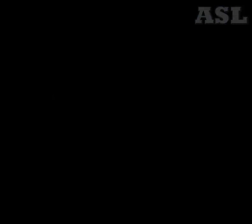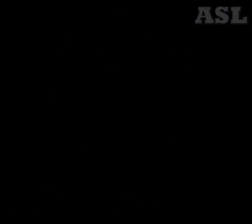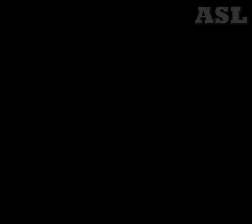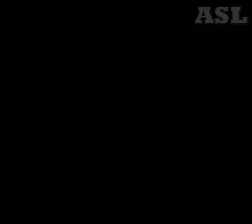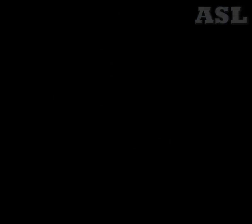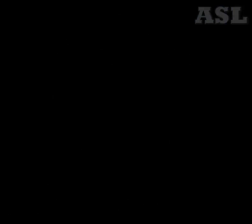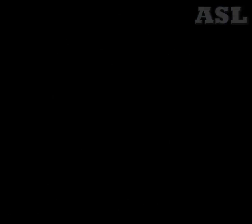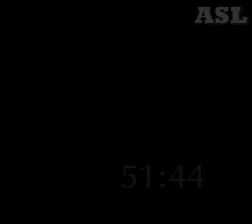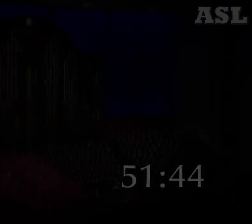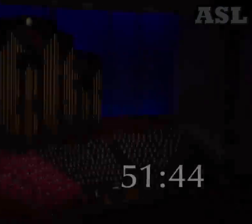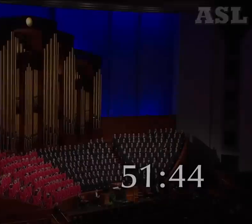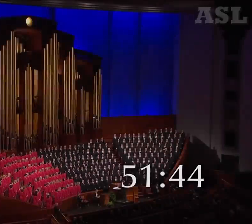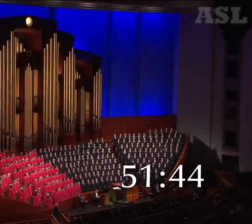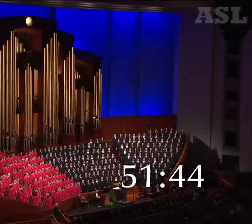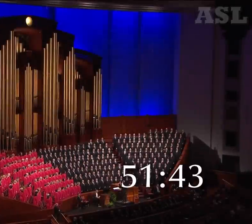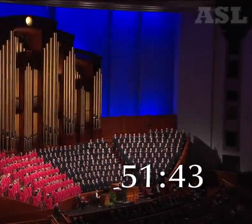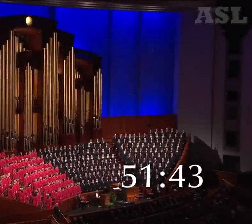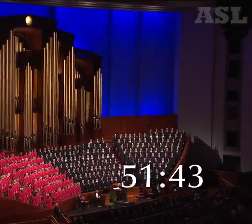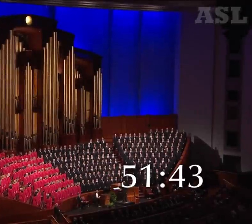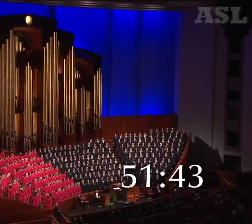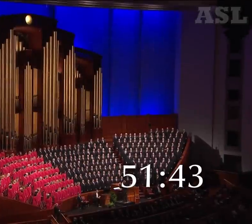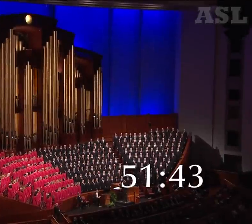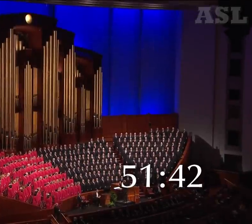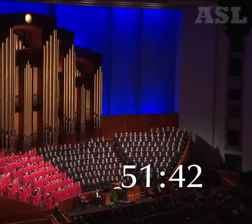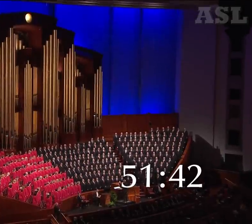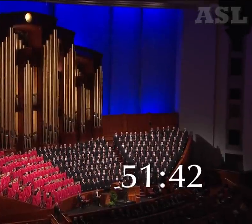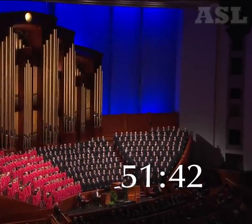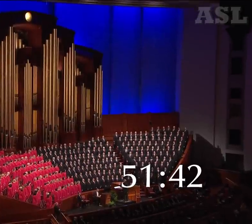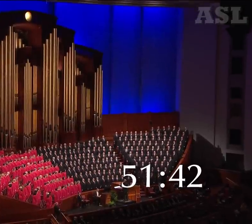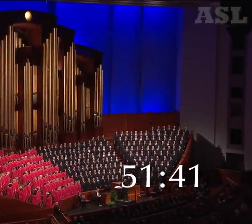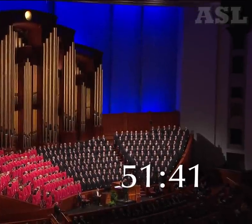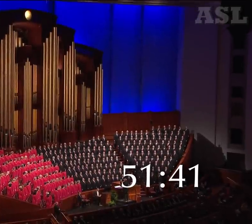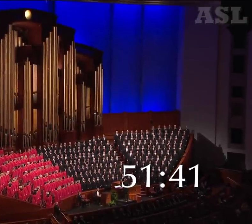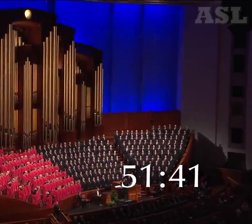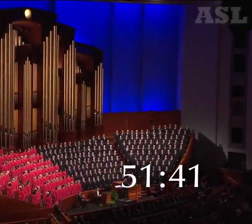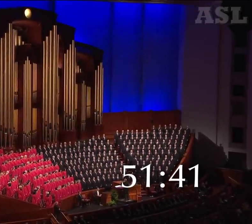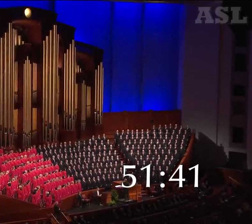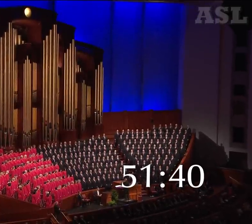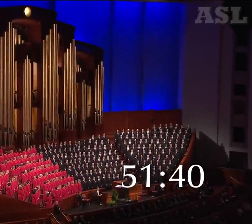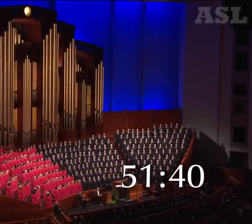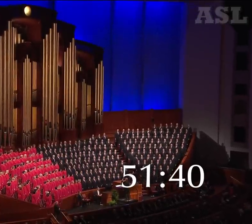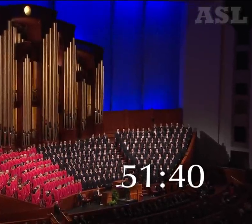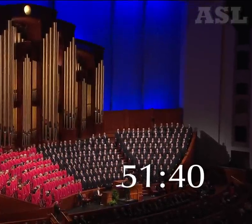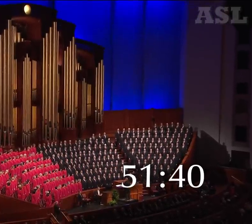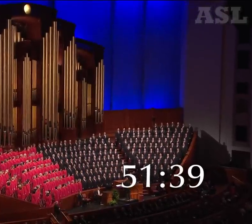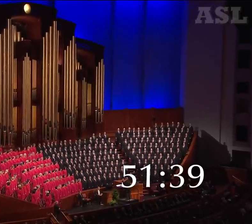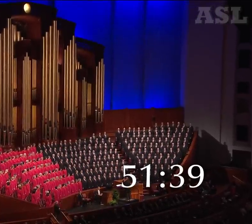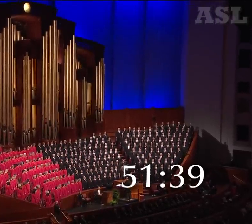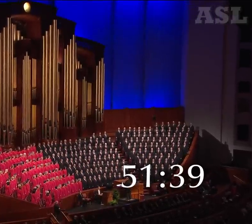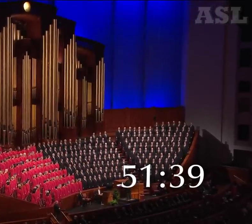THIS IS THE ENGLISH CLOSED CAPTION CHANNEL OF THE CHURCH OF JESUS CHRIST OF LATTER-DAY SAINTS.